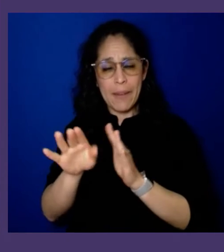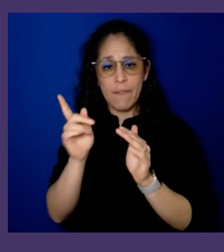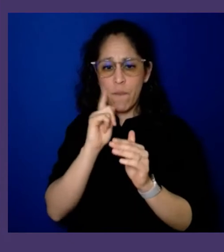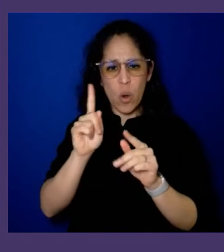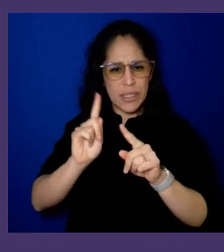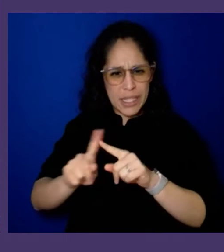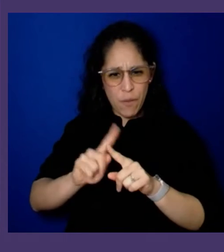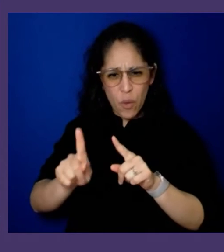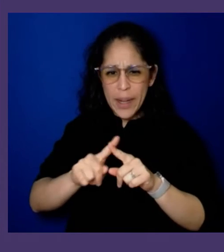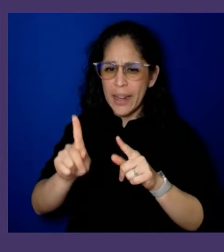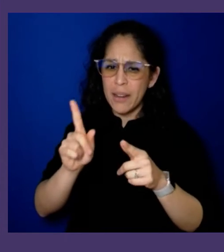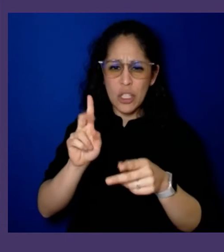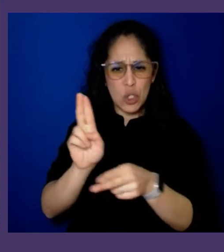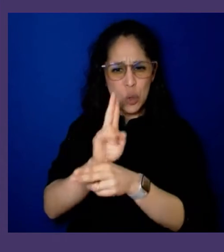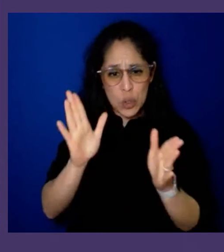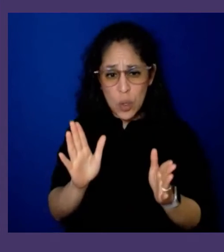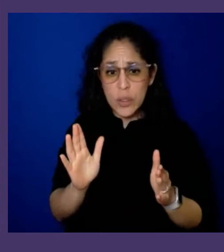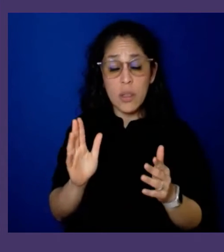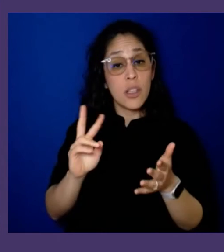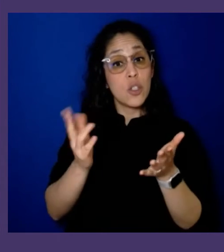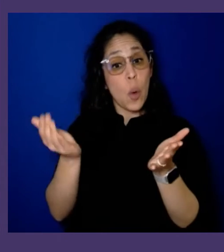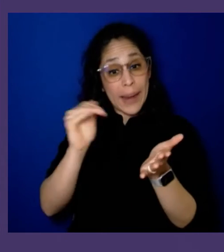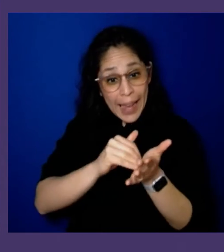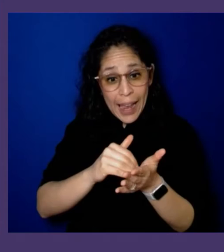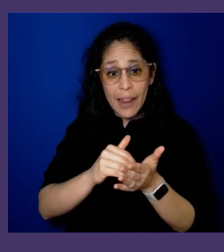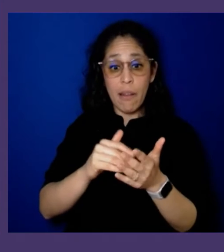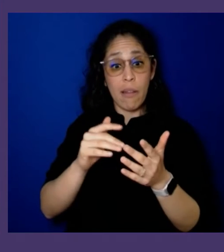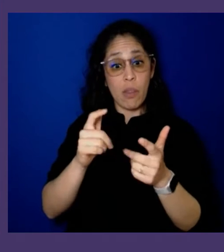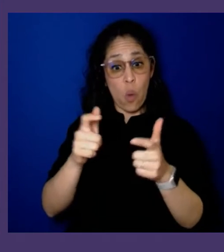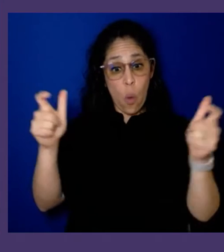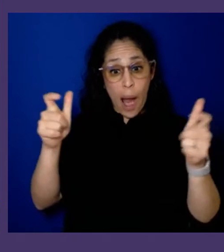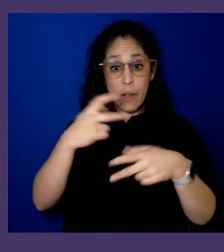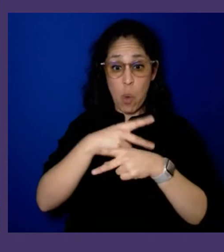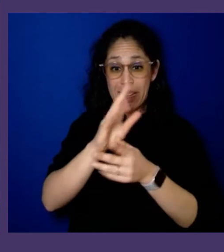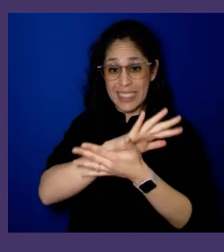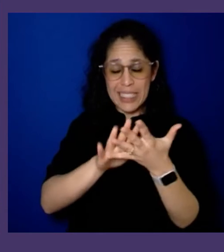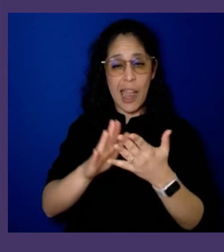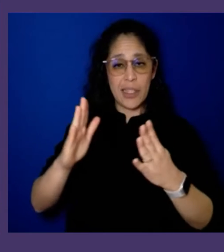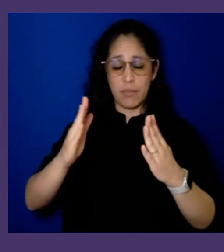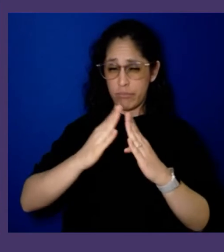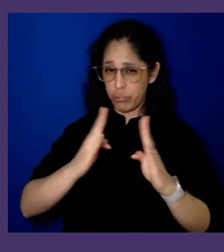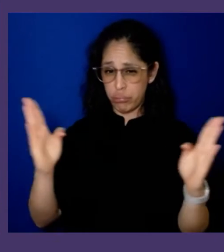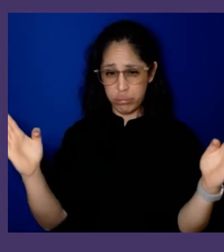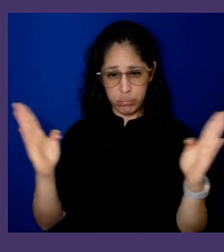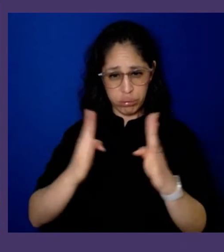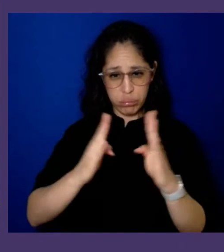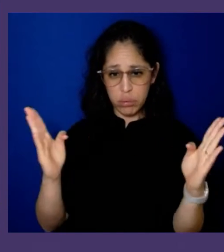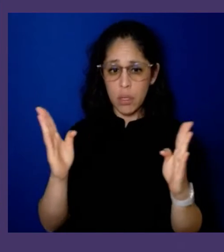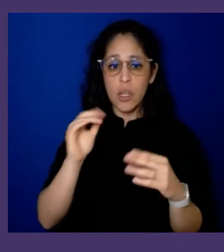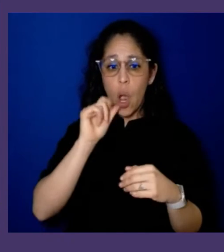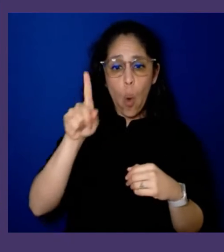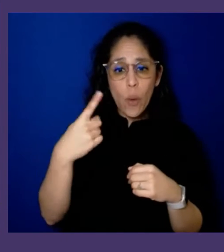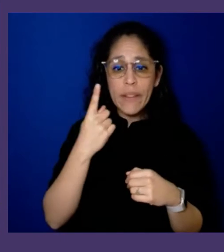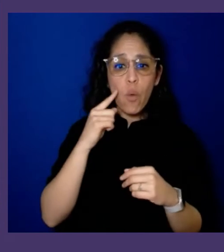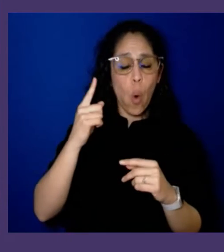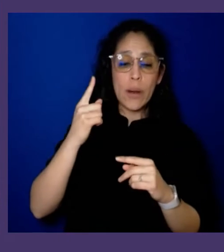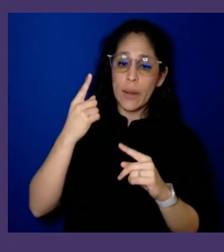not just a single point in time contribution. While this process is more time-intensive, it's also more collaborative.